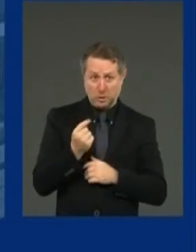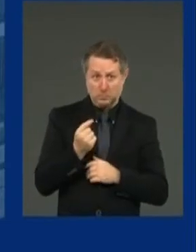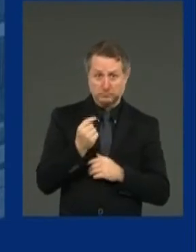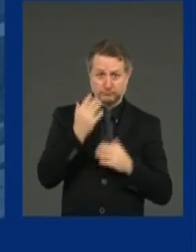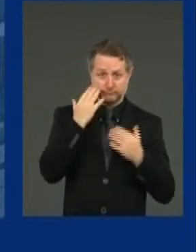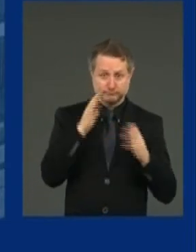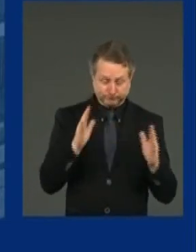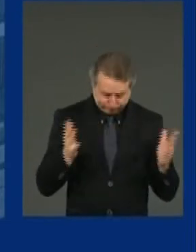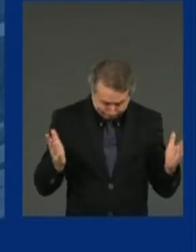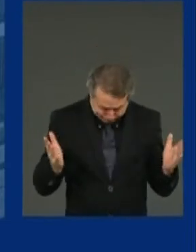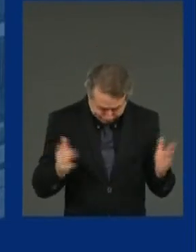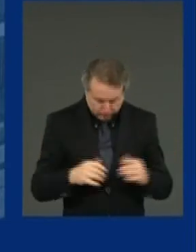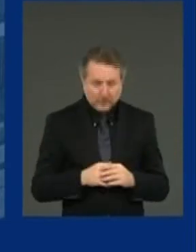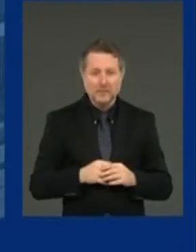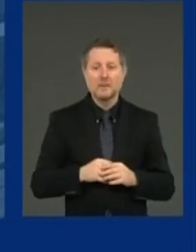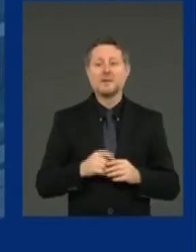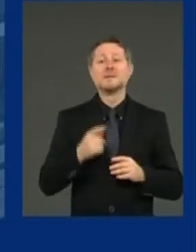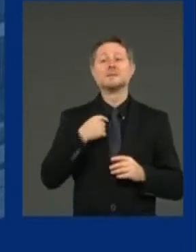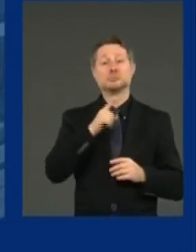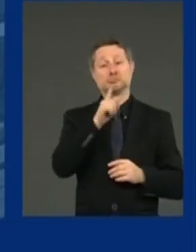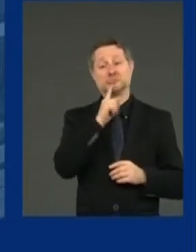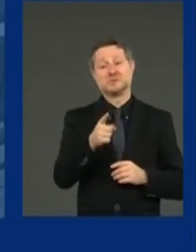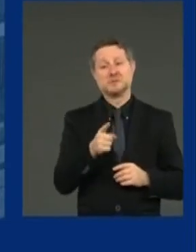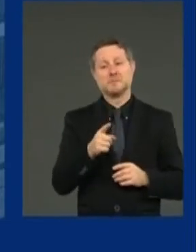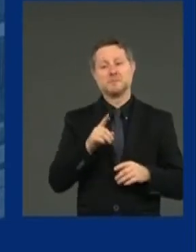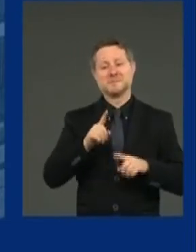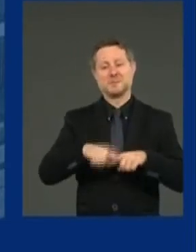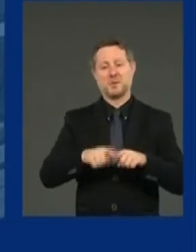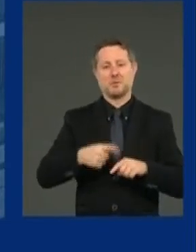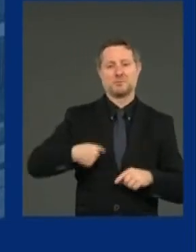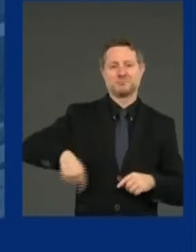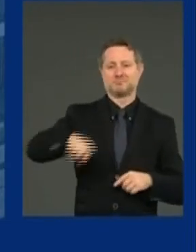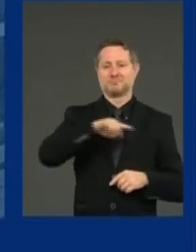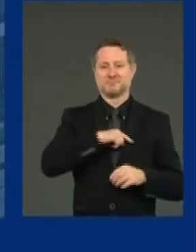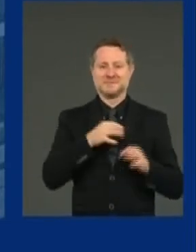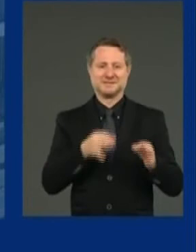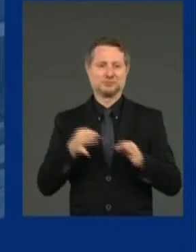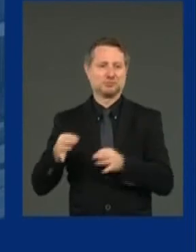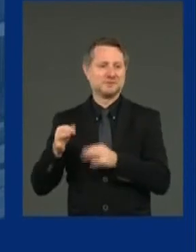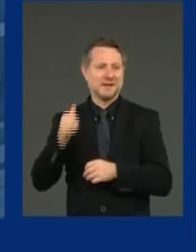WE DON'T KNOW YET WHAT THE ROAD AHEAD LOOKS LIKE.